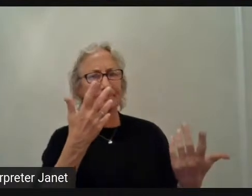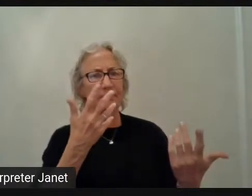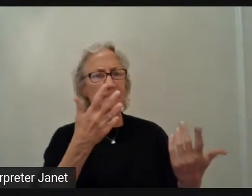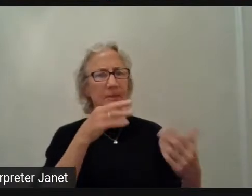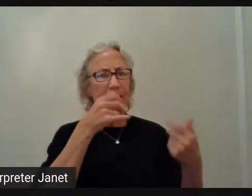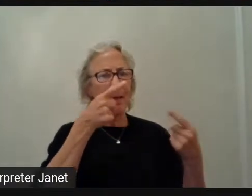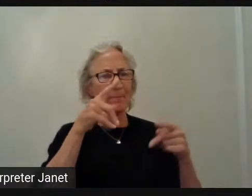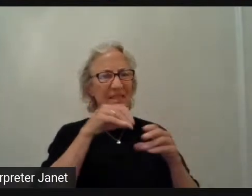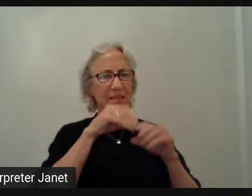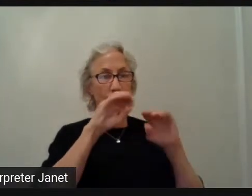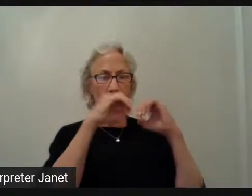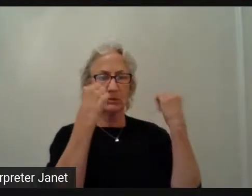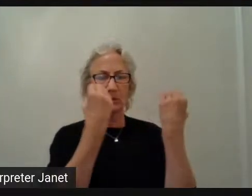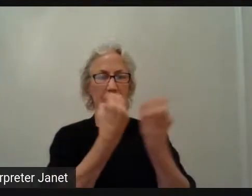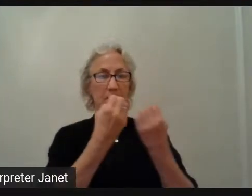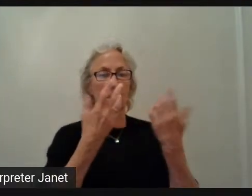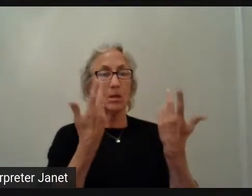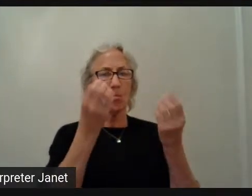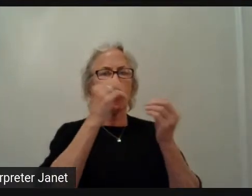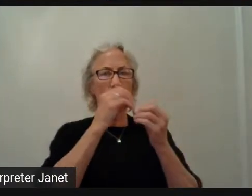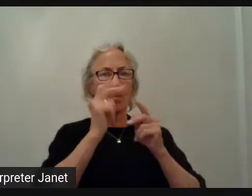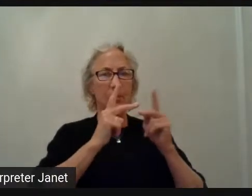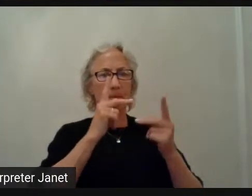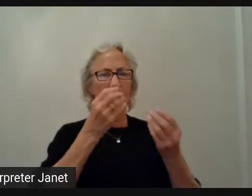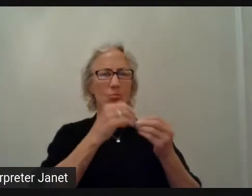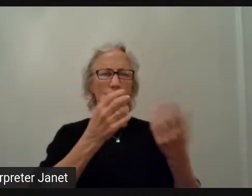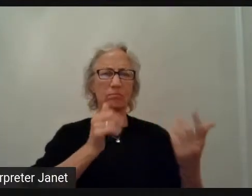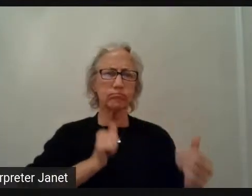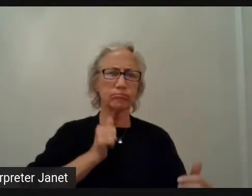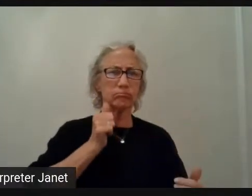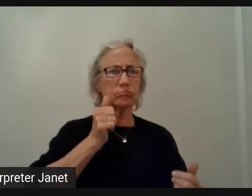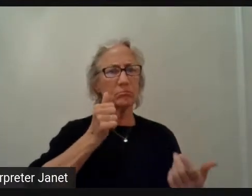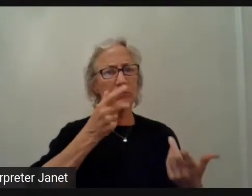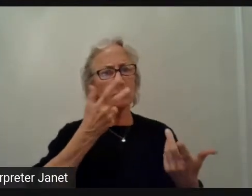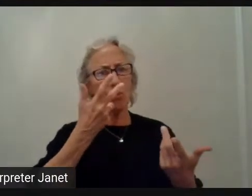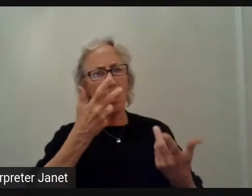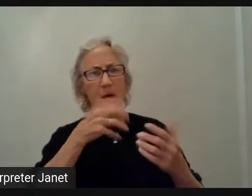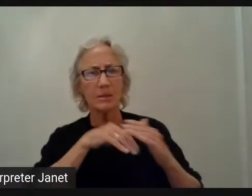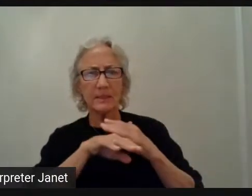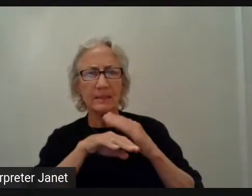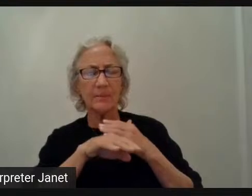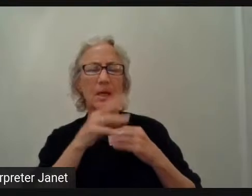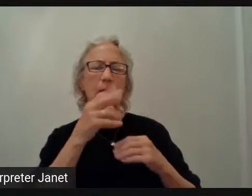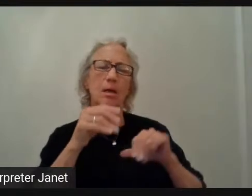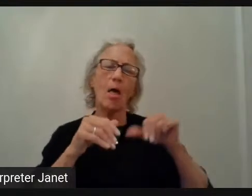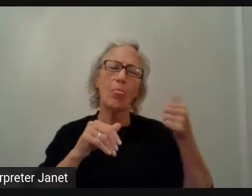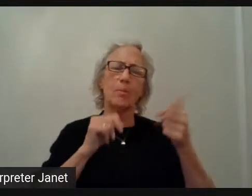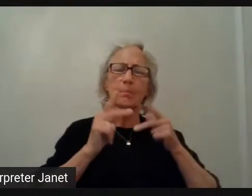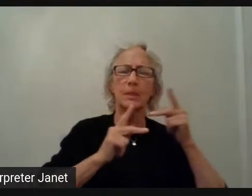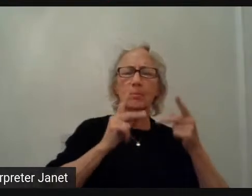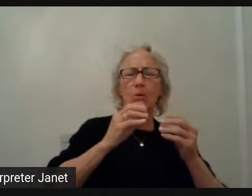≫: I love the way you referred to that. Very true. There can be these battles within an organization where some people